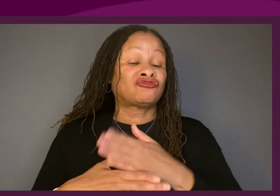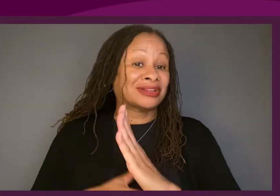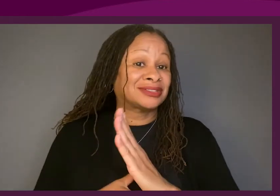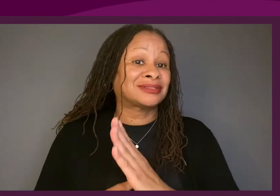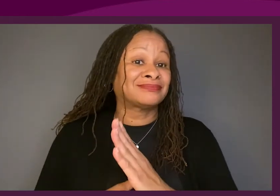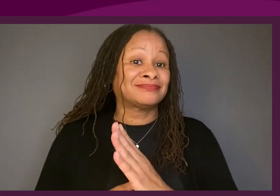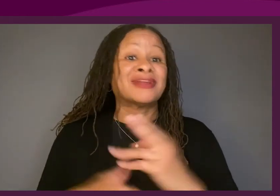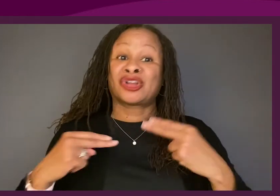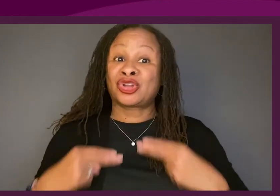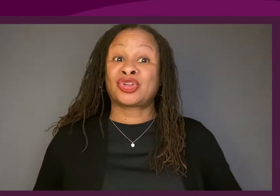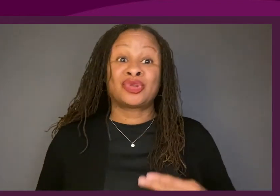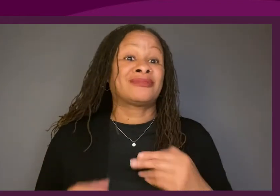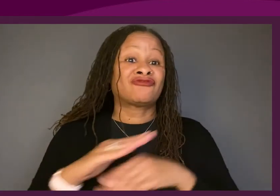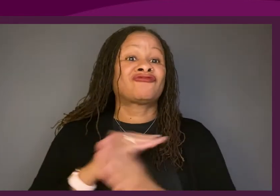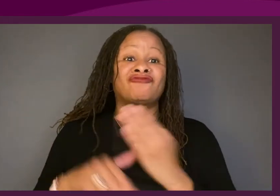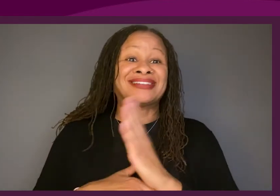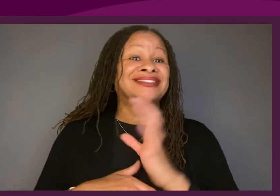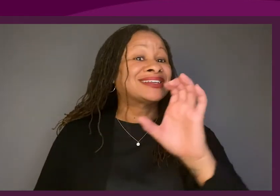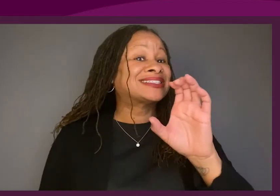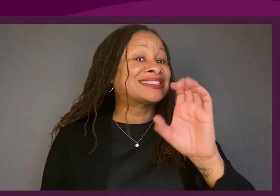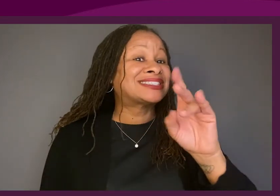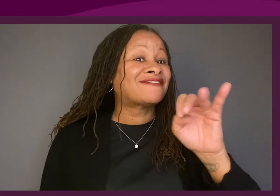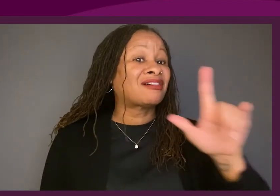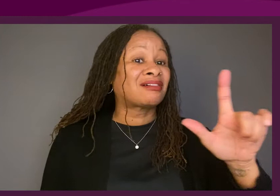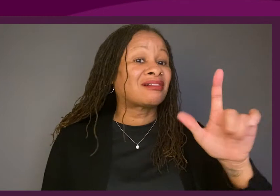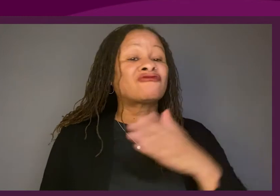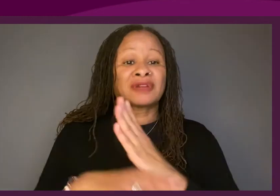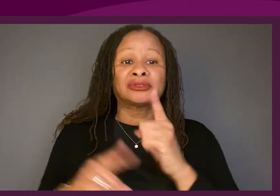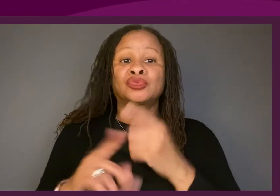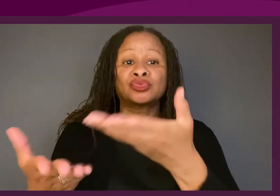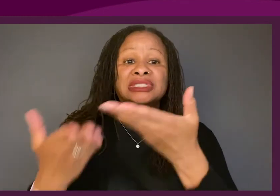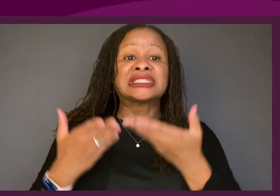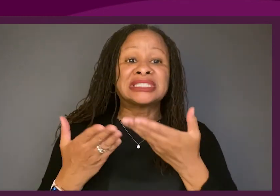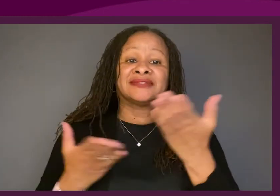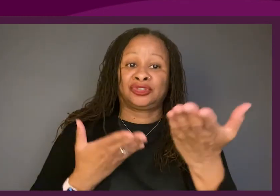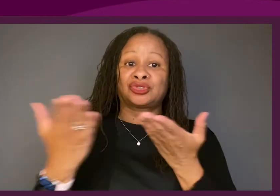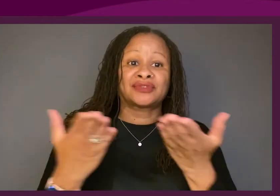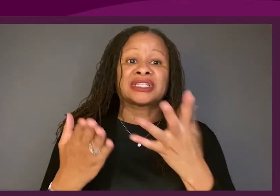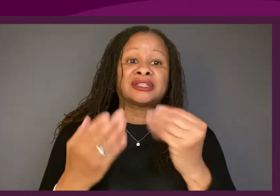the services and supports that they needed to keep them safe and to protect them from